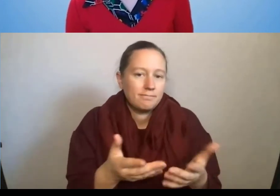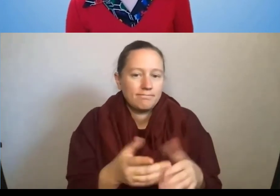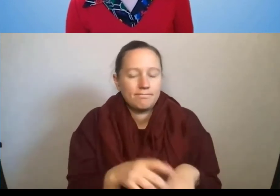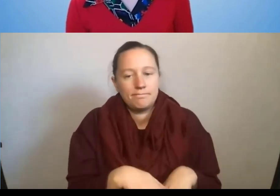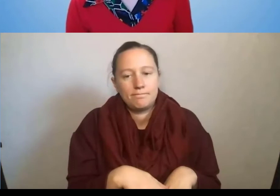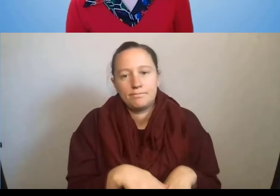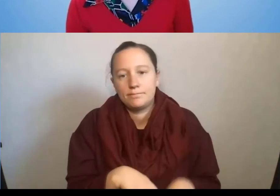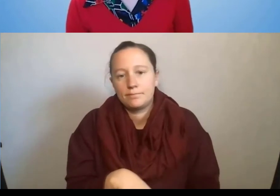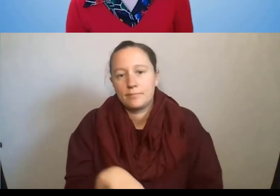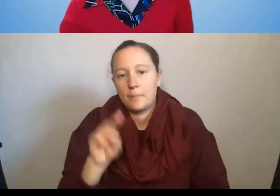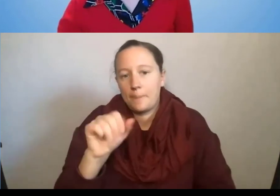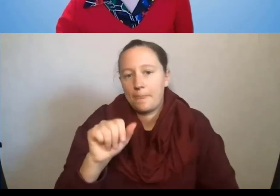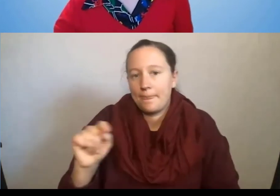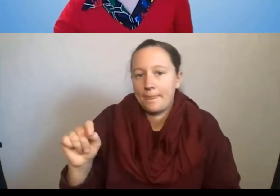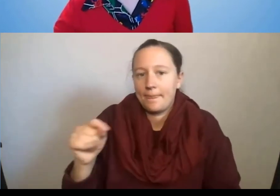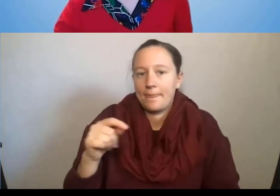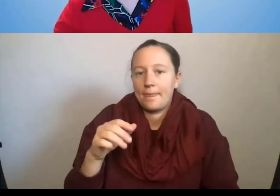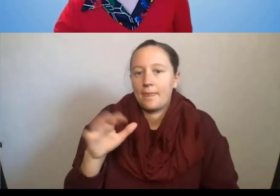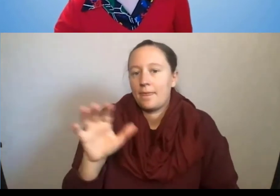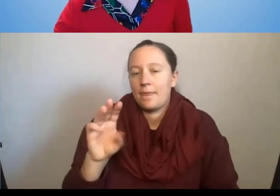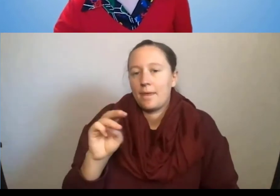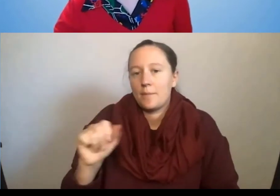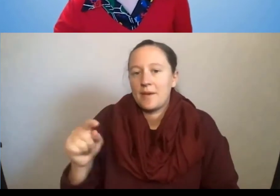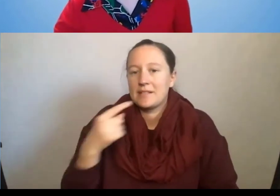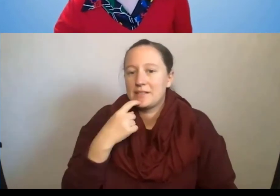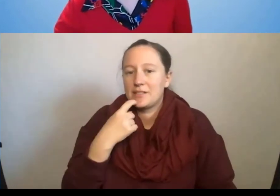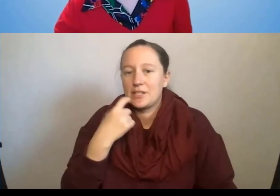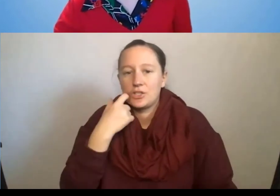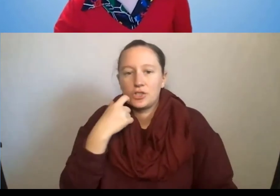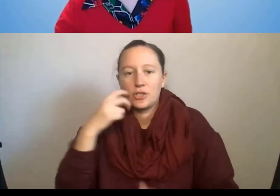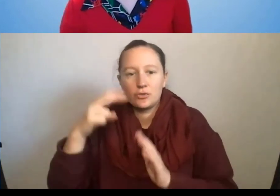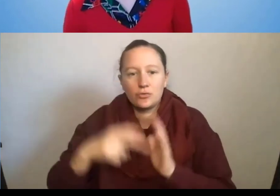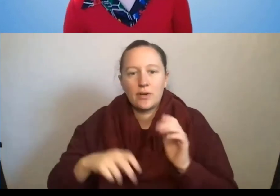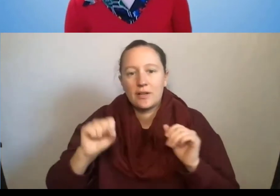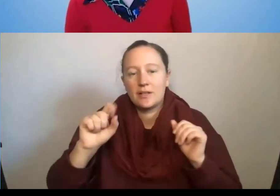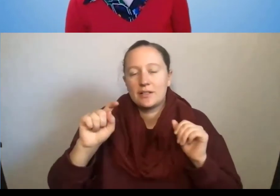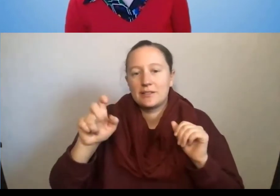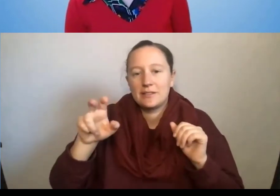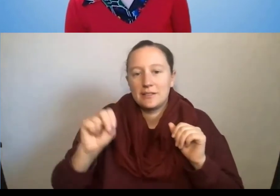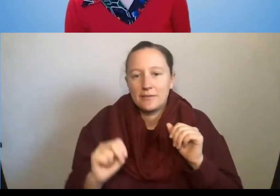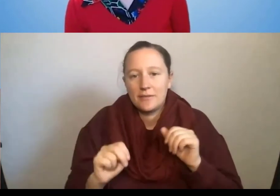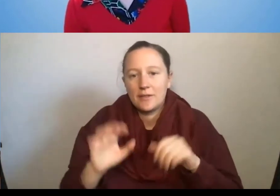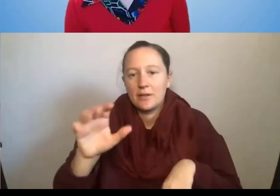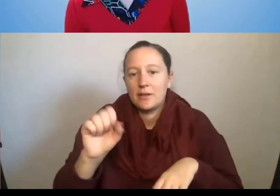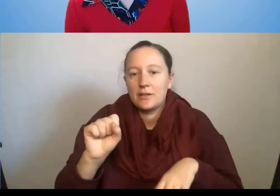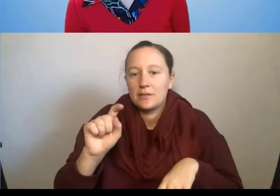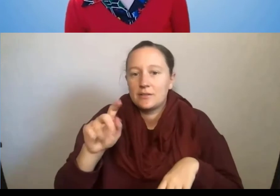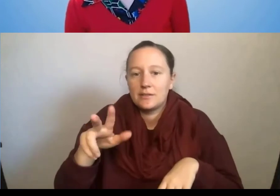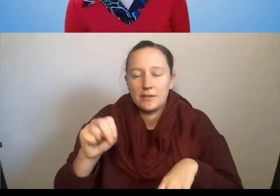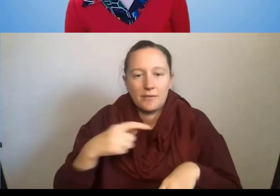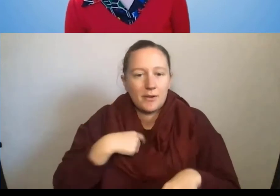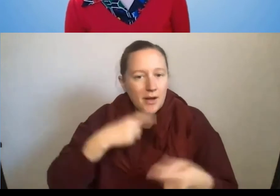Matt McMahon: So I just read Steven's question, kind of, and actually, Steven, I totally agree with what you're saying.